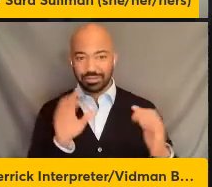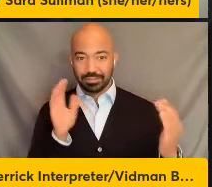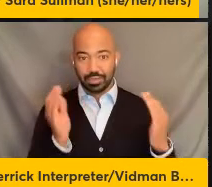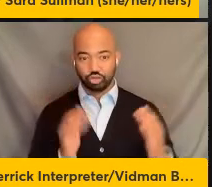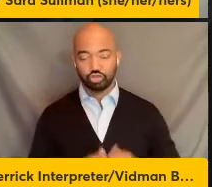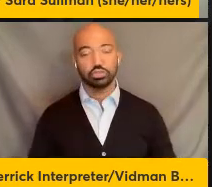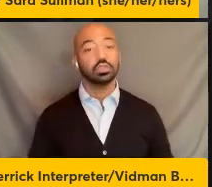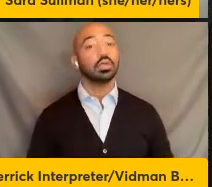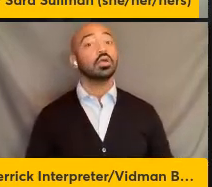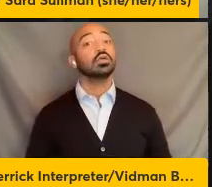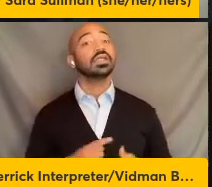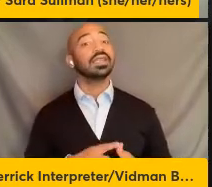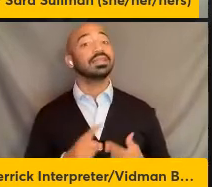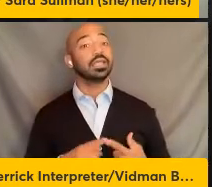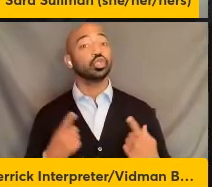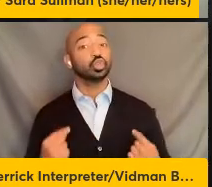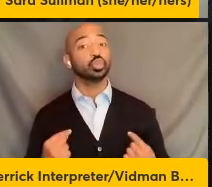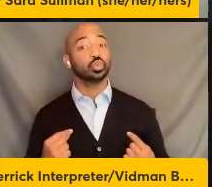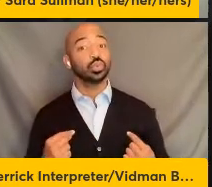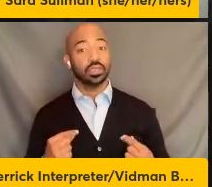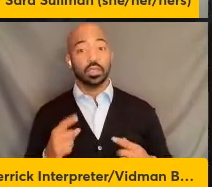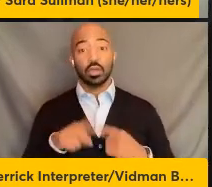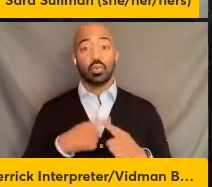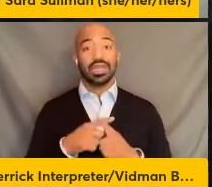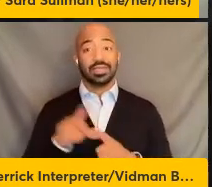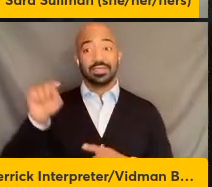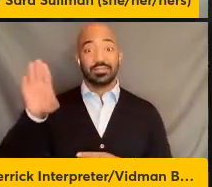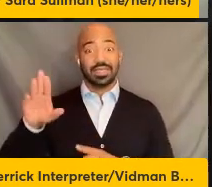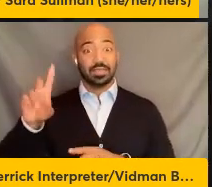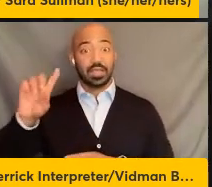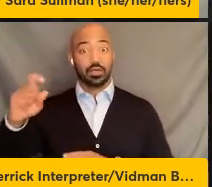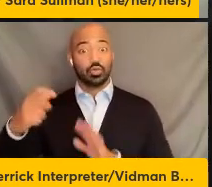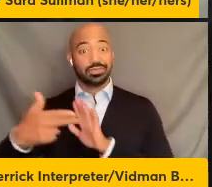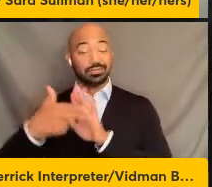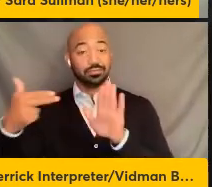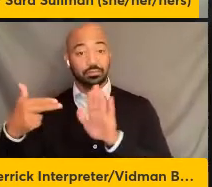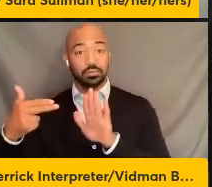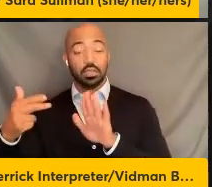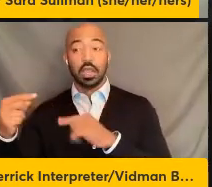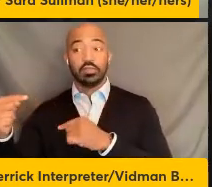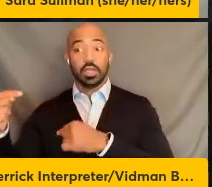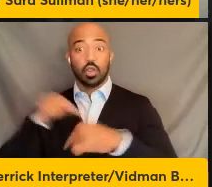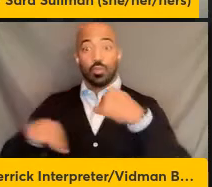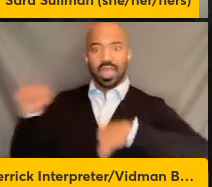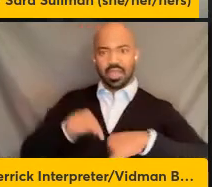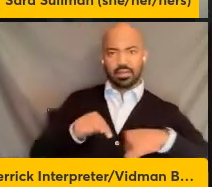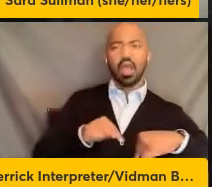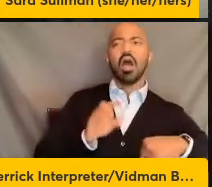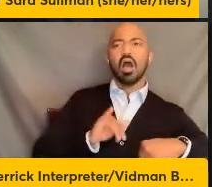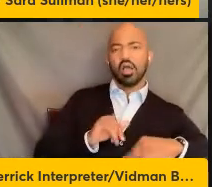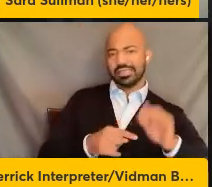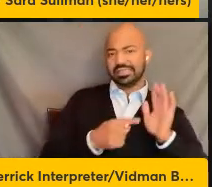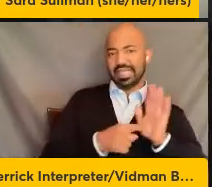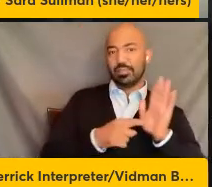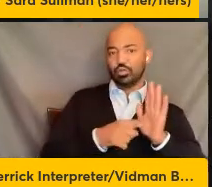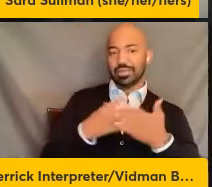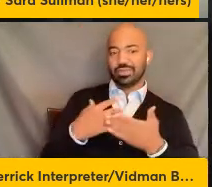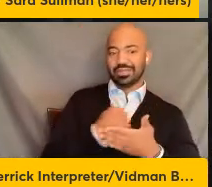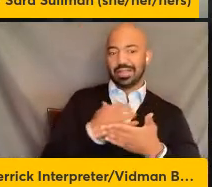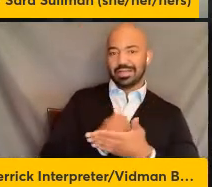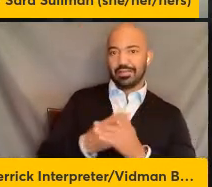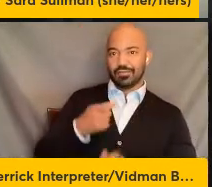do is align people by the time of TB diagnosis, and then retrospectively analyzed samples that have been collected from